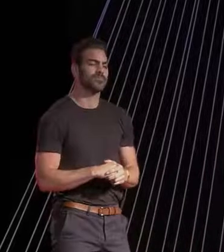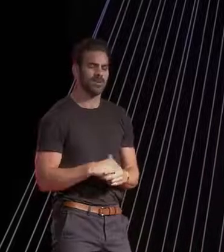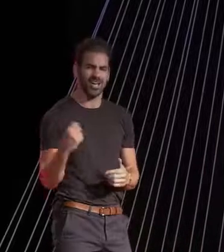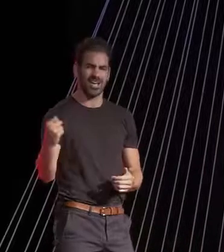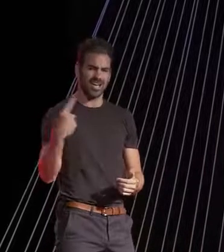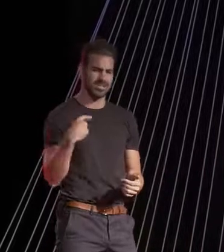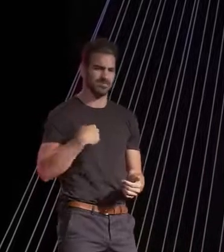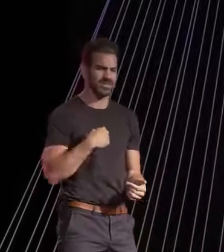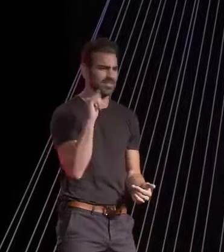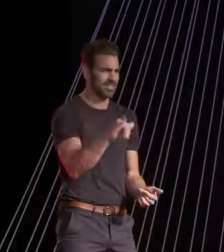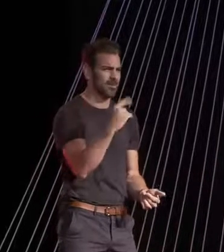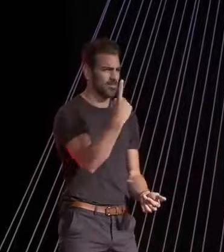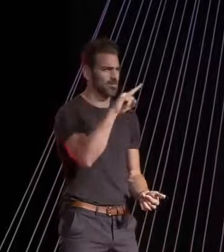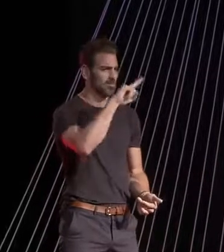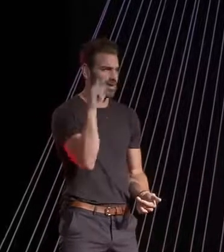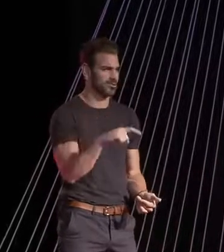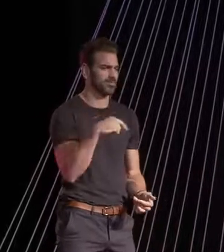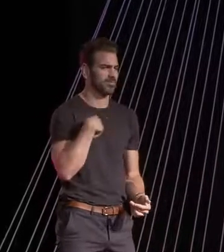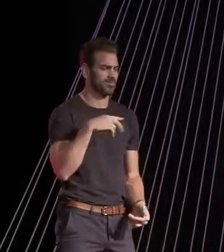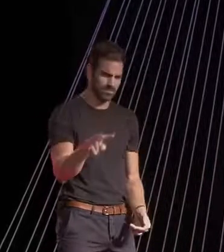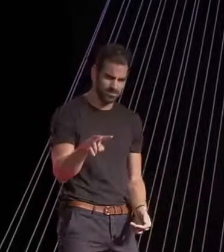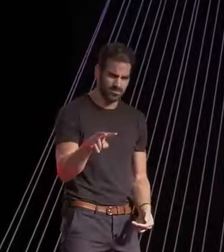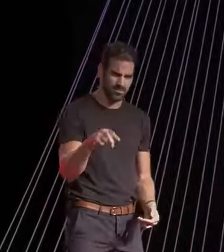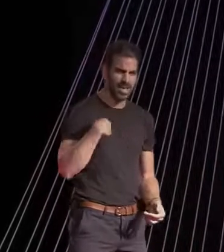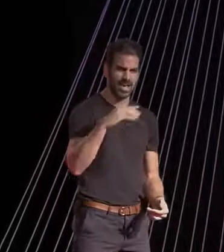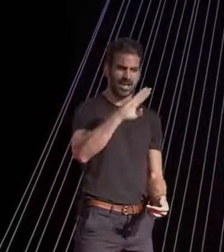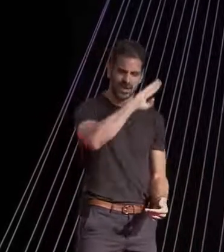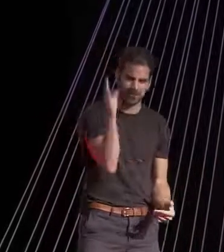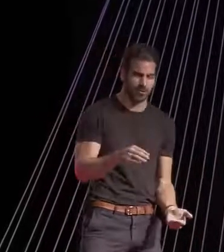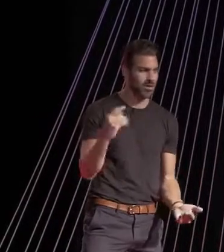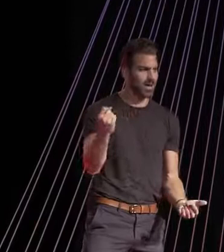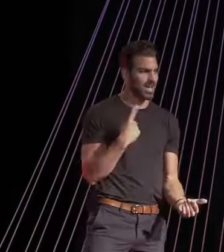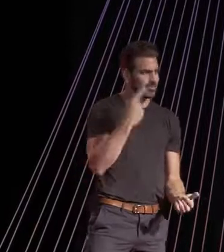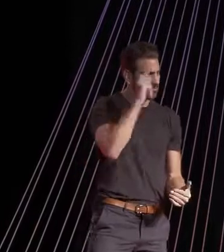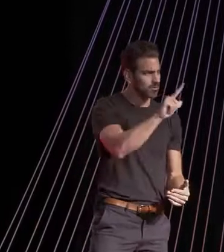and he looks over at me and he asks me a question that completely blew me away